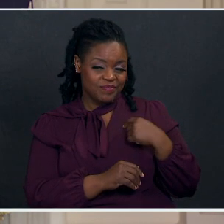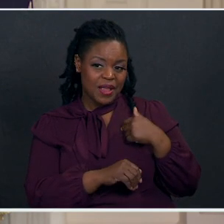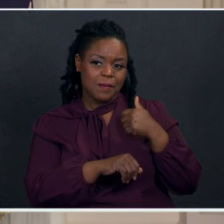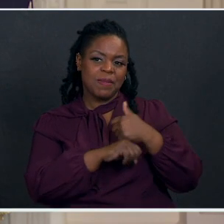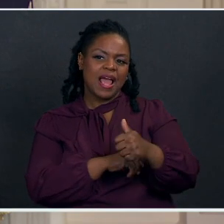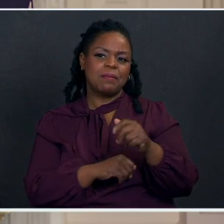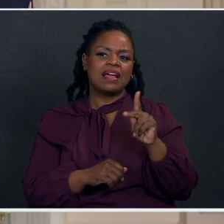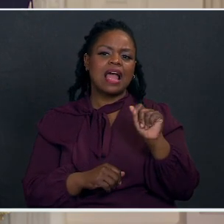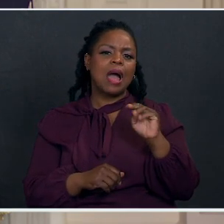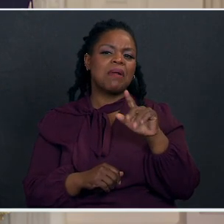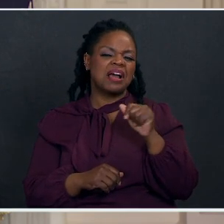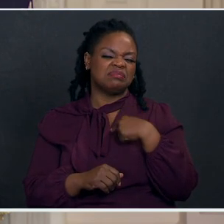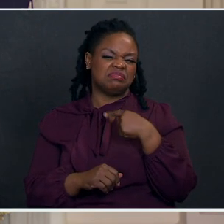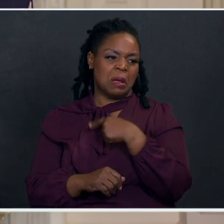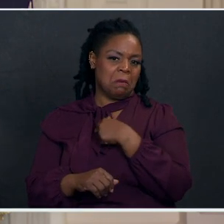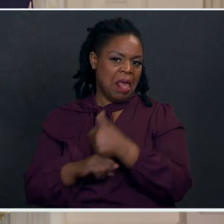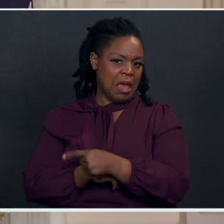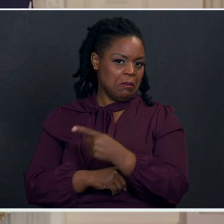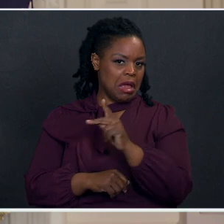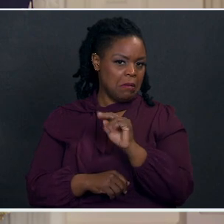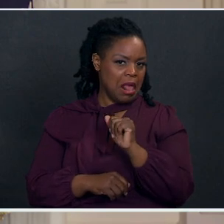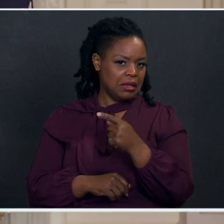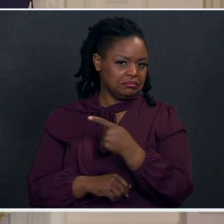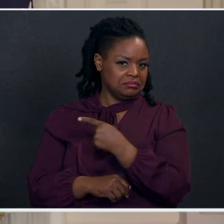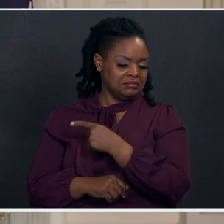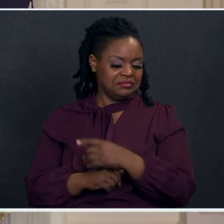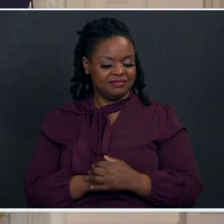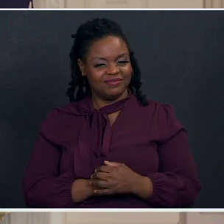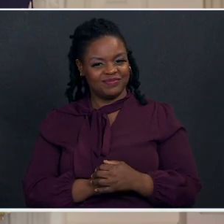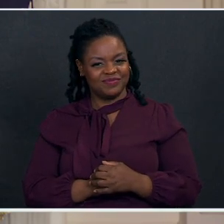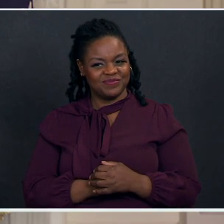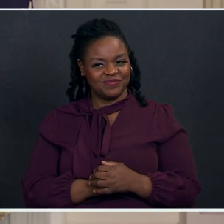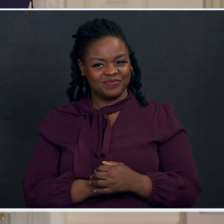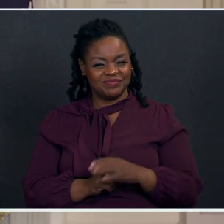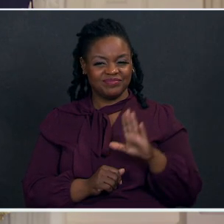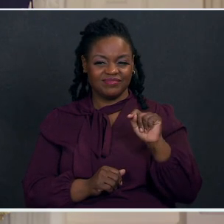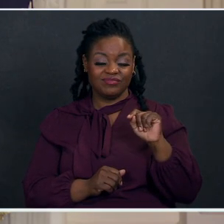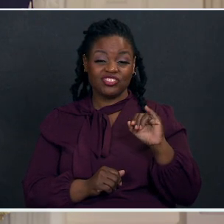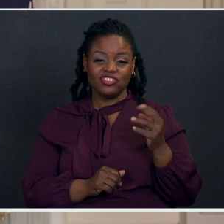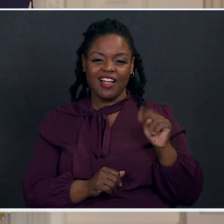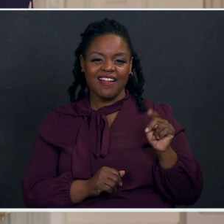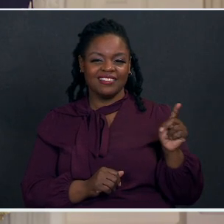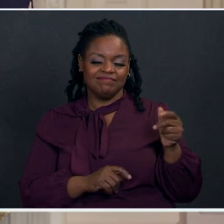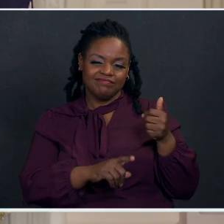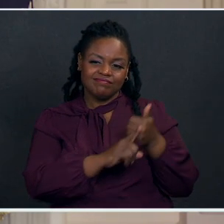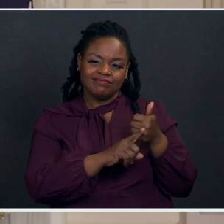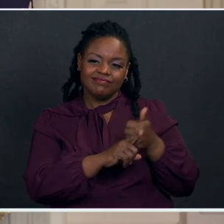The President: And -- but John has been deeply involved; the Secretary has been deeply involved in climate issues